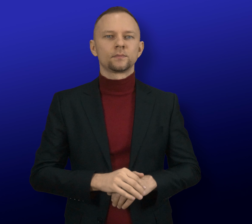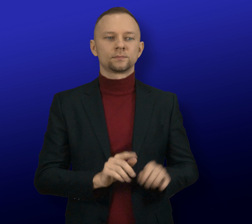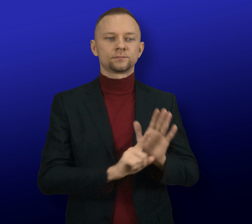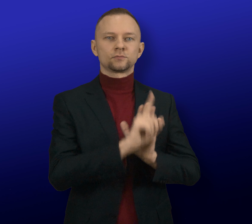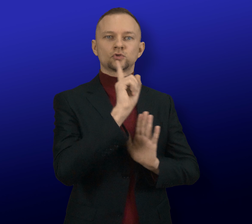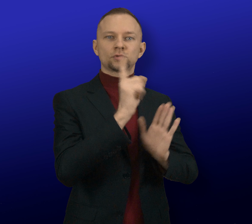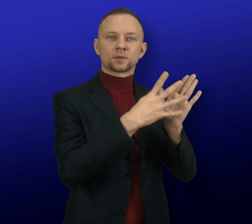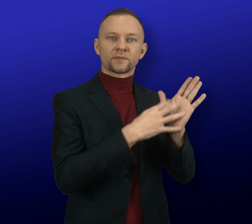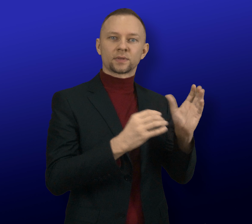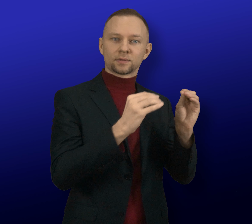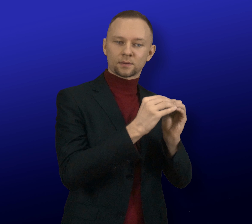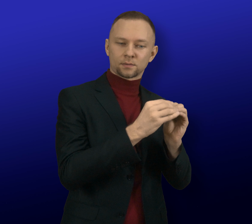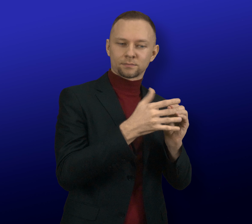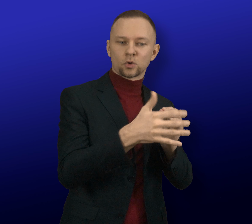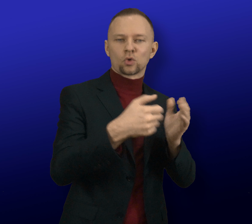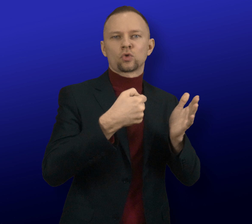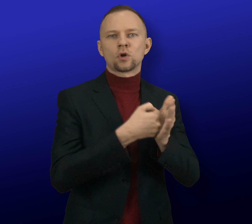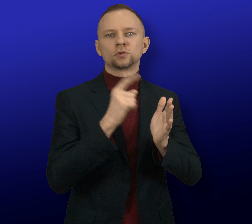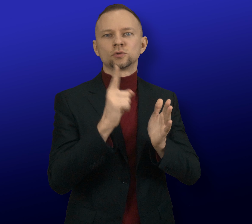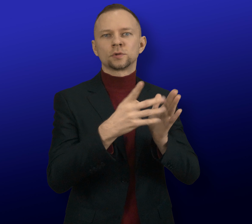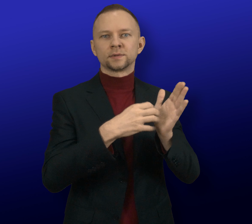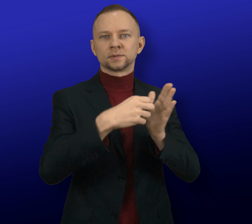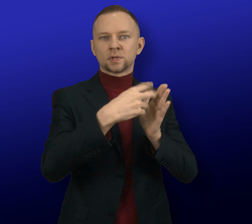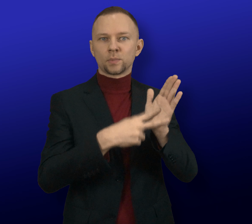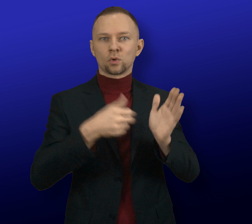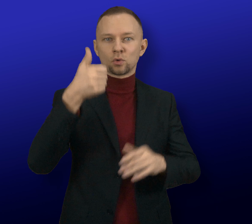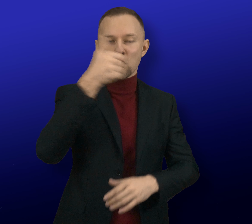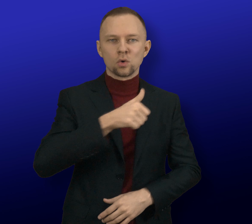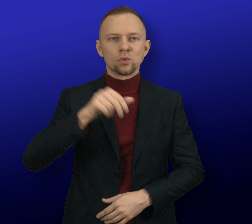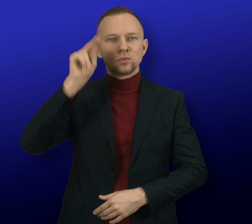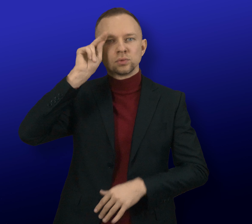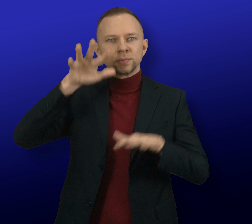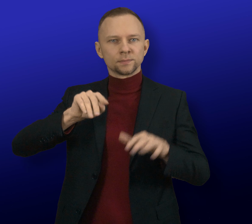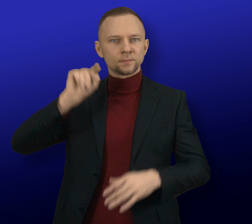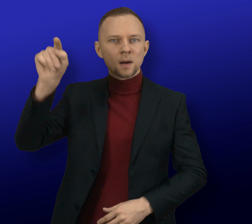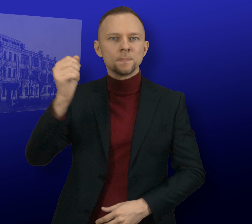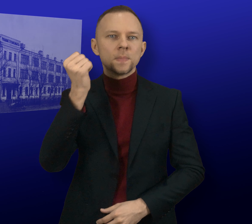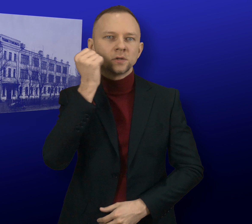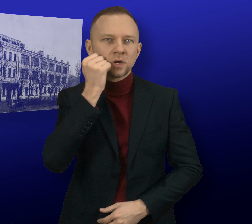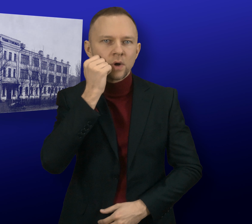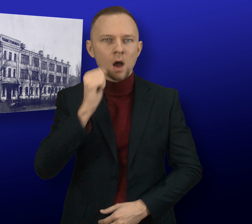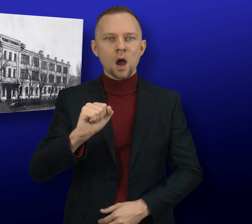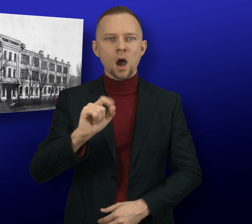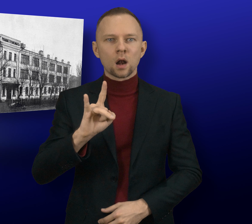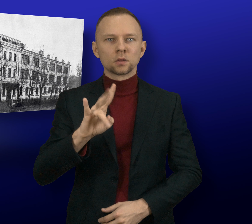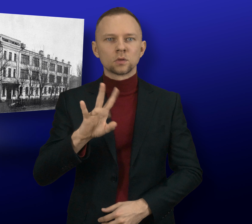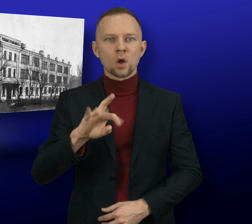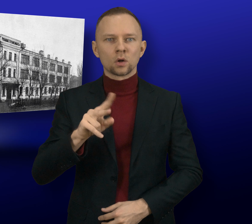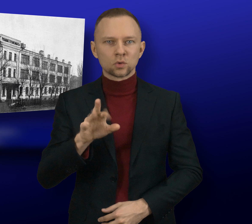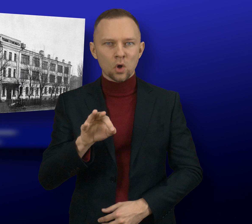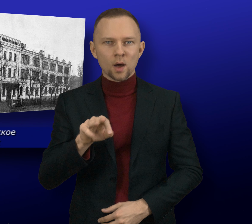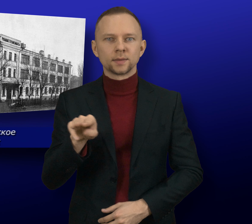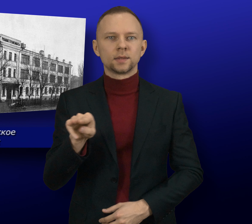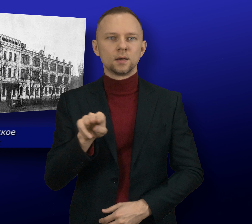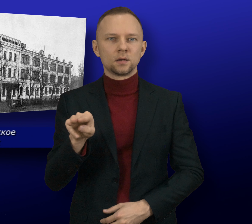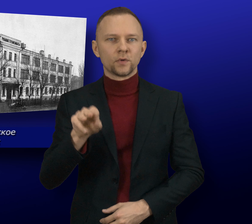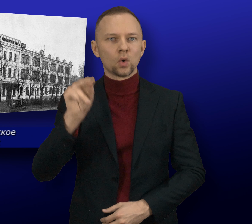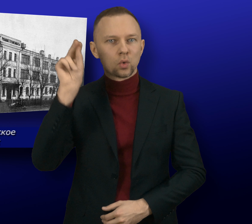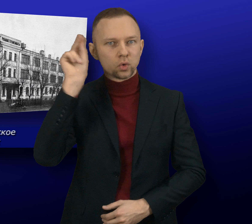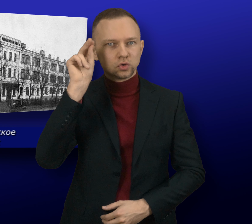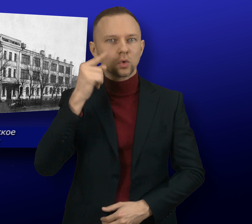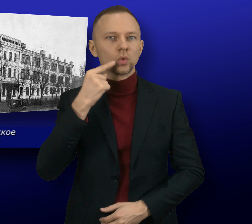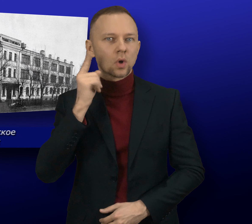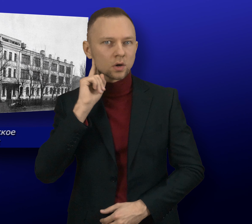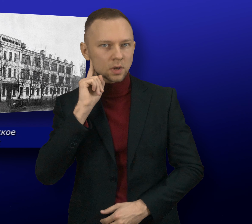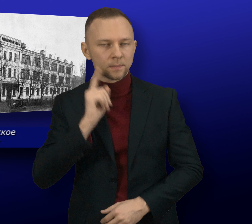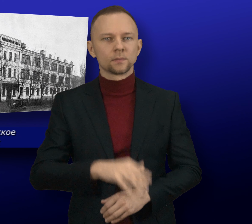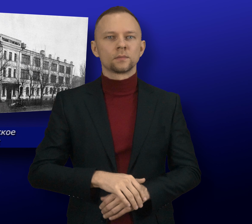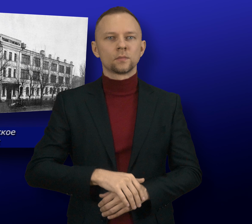From 1910 to 1917 she studied at the Moscow Arnold-Tretyakov School of the Deaf and Mutes.